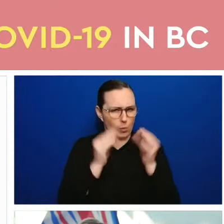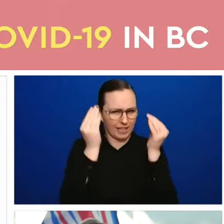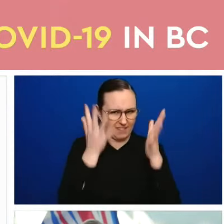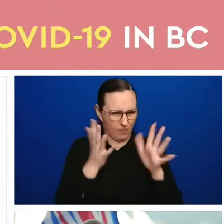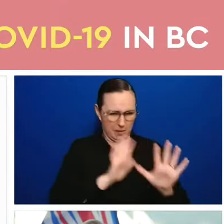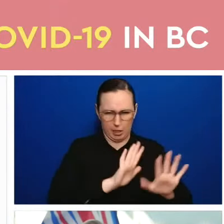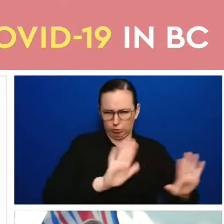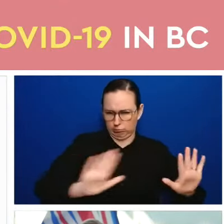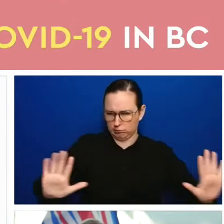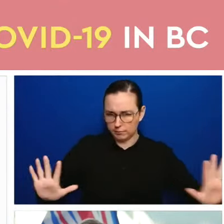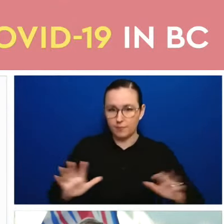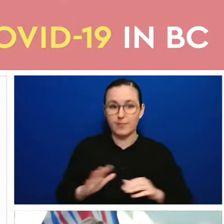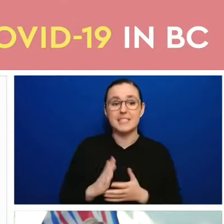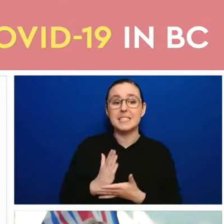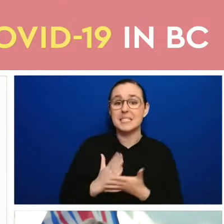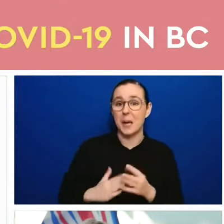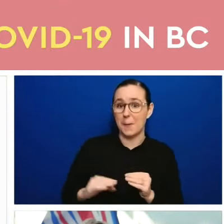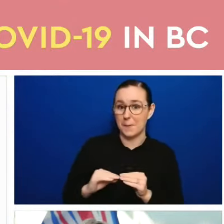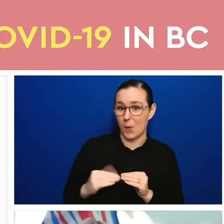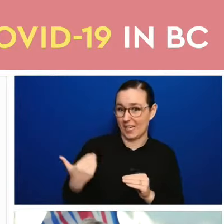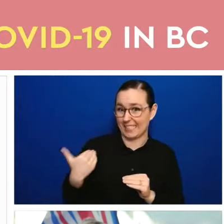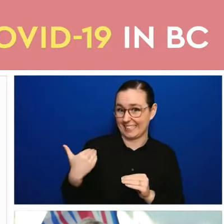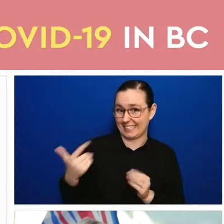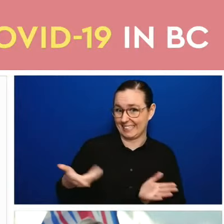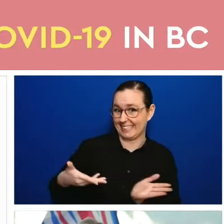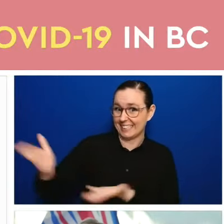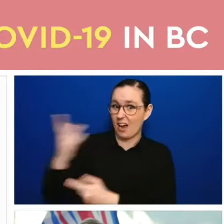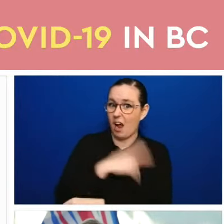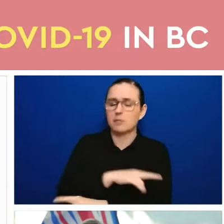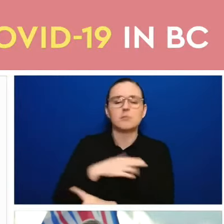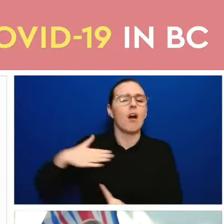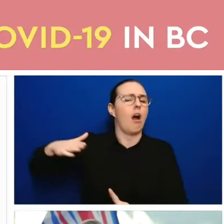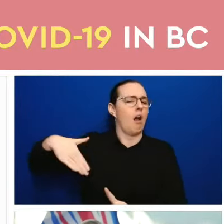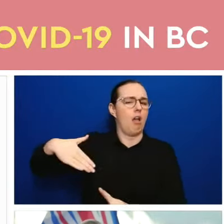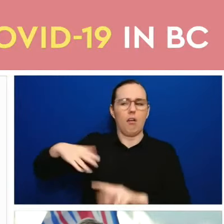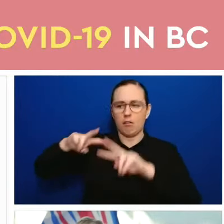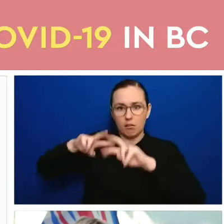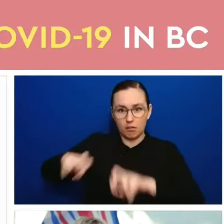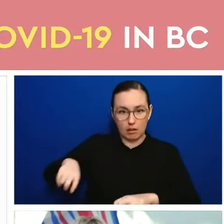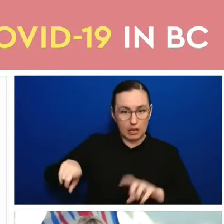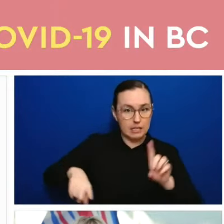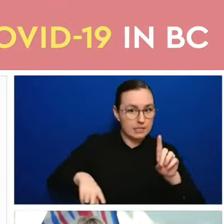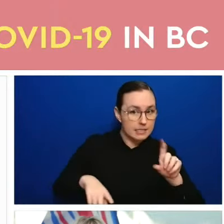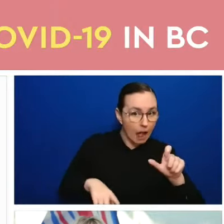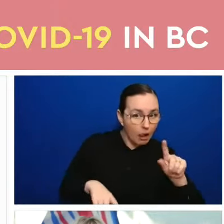have the whole genome